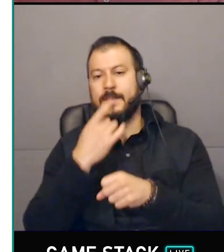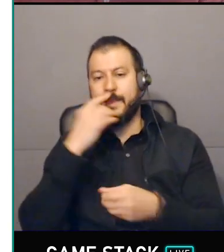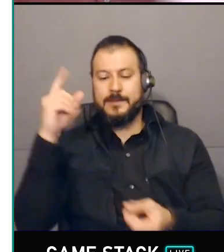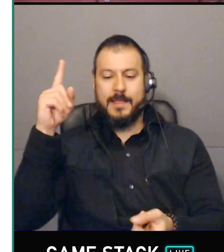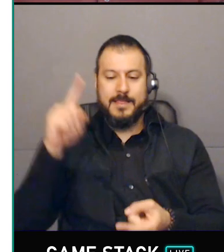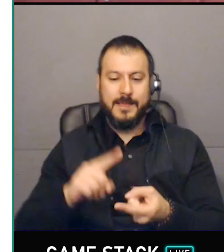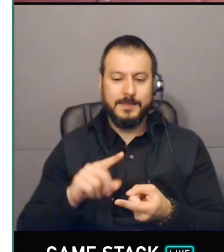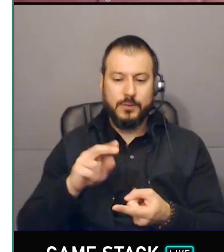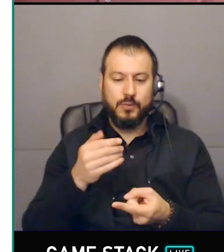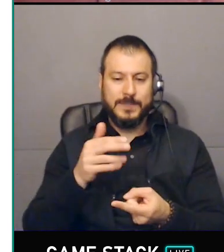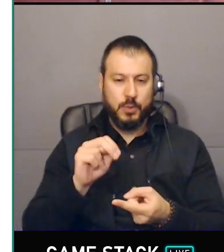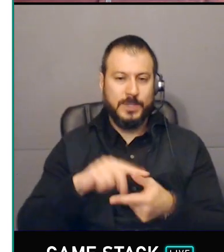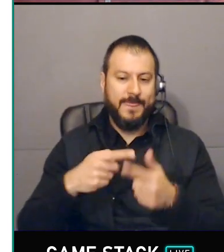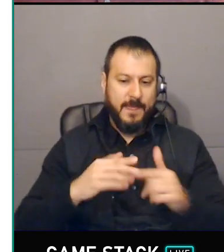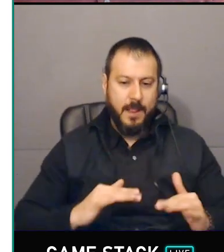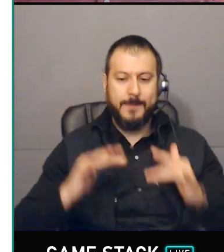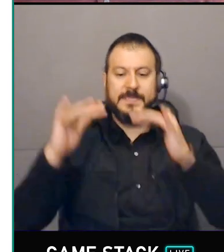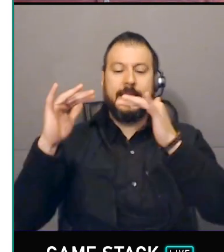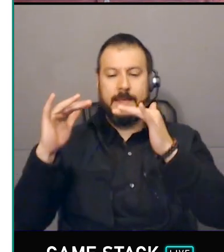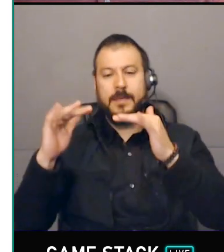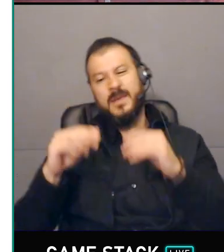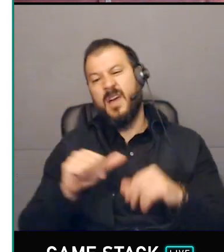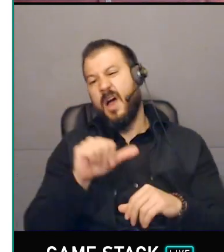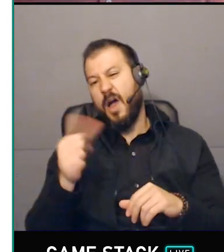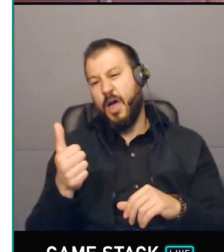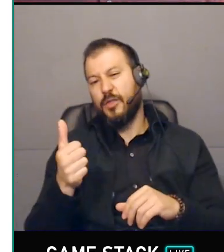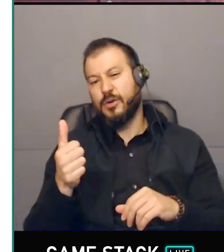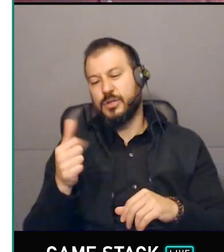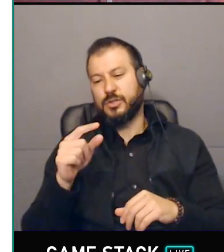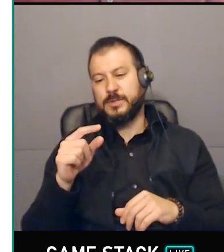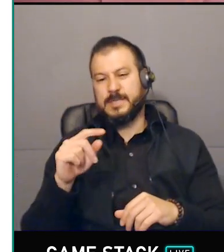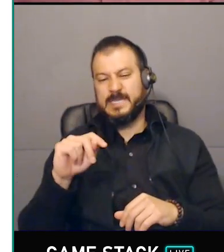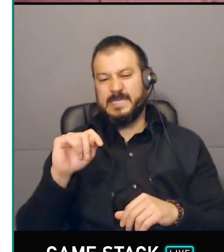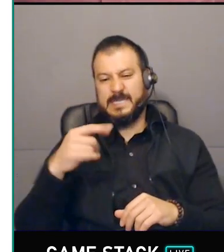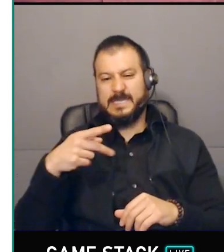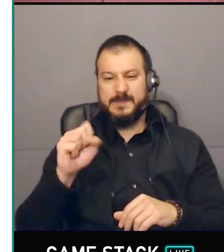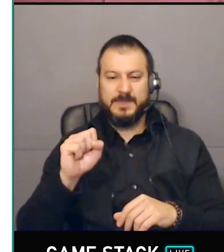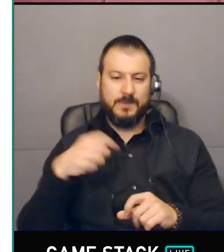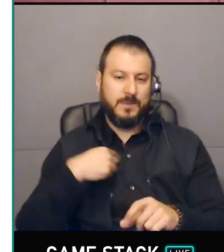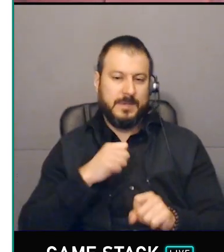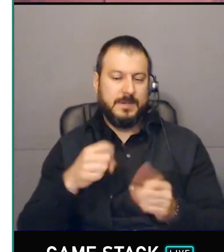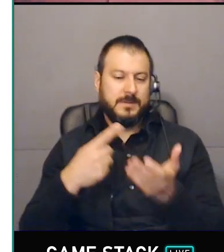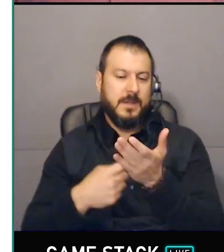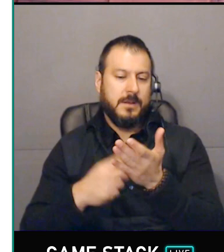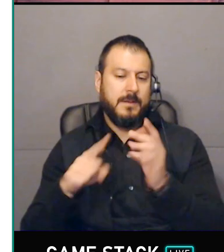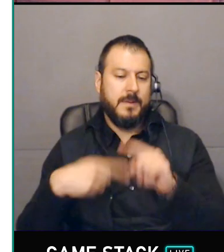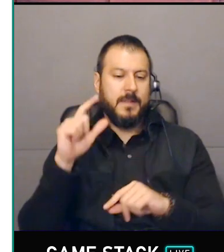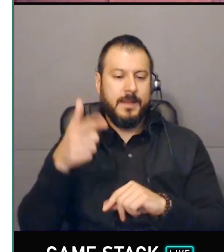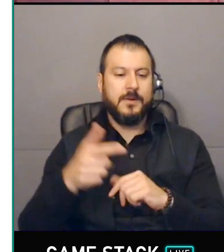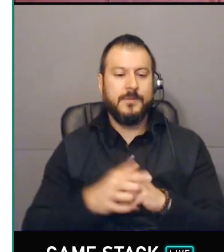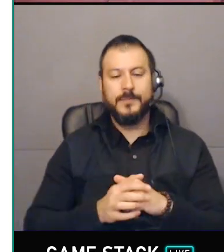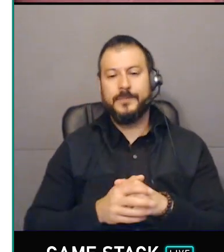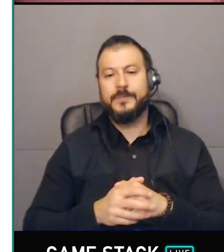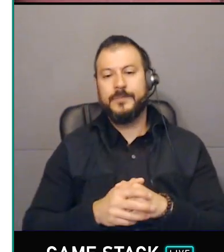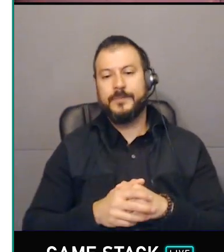And then there's some additional tricks we're going to talk about later. So,